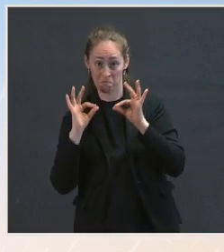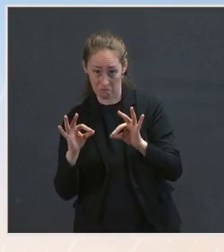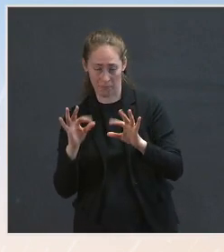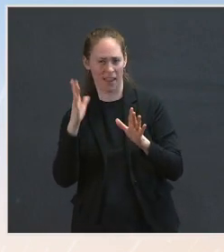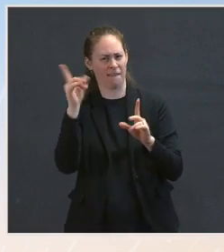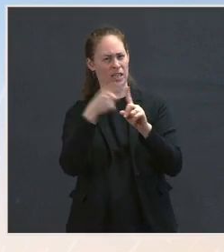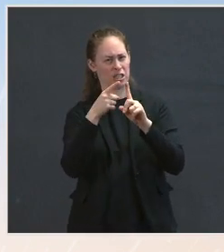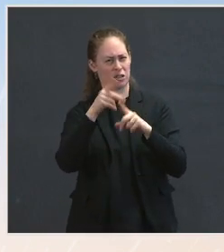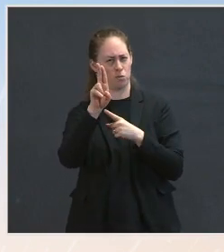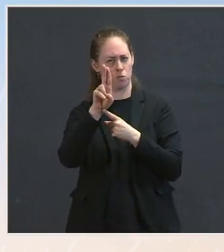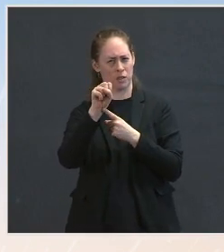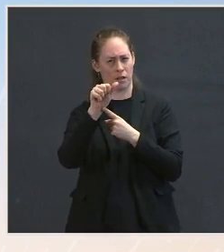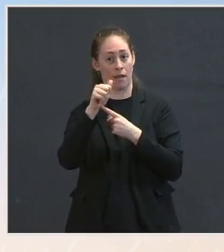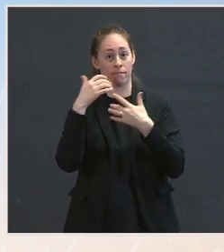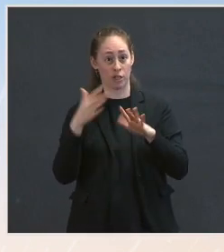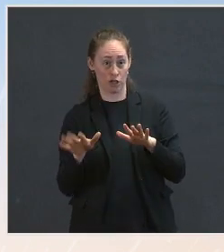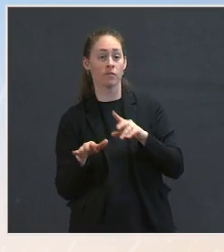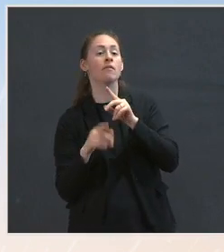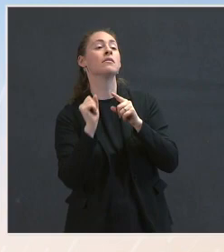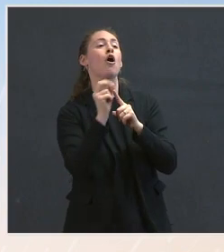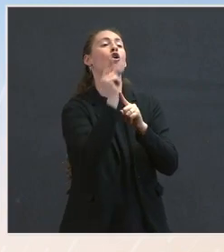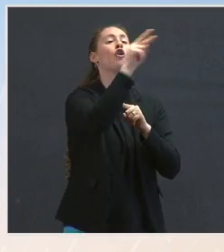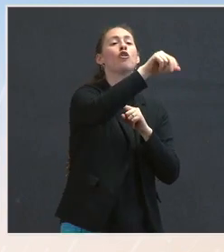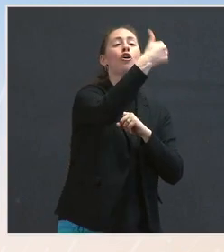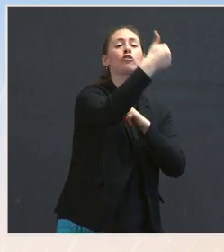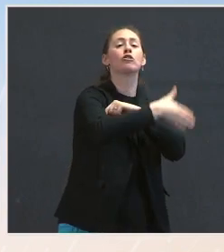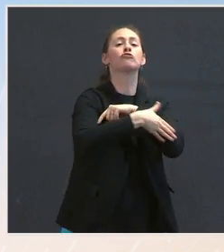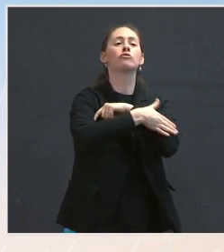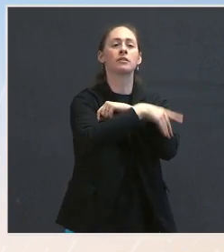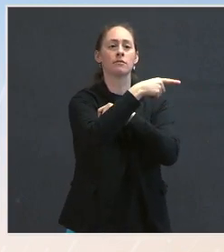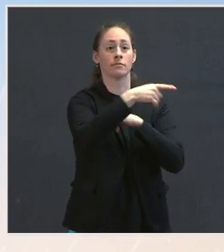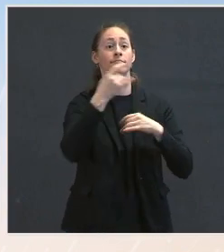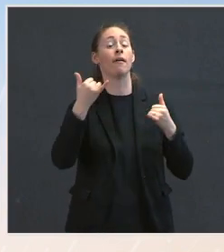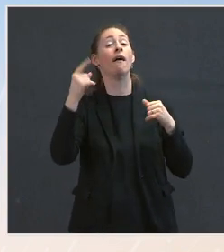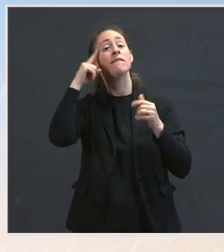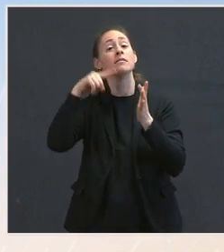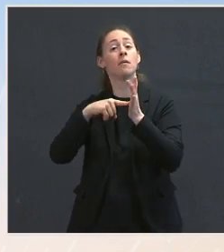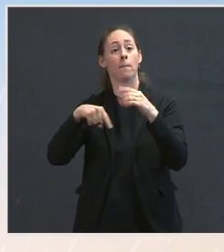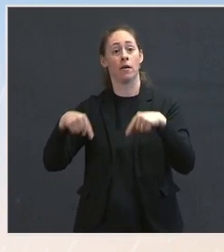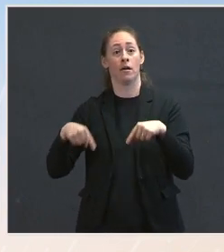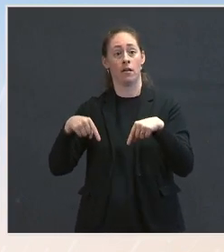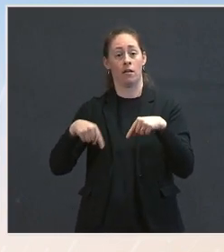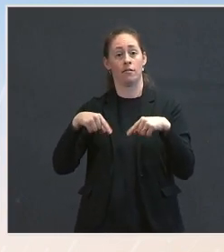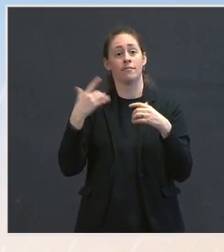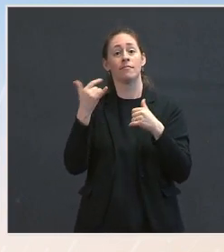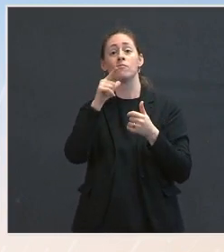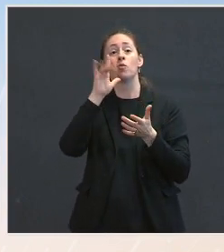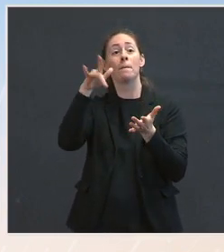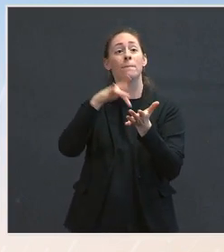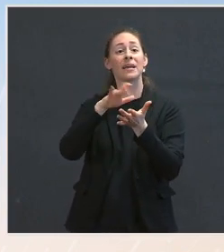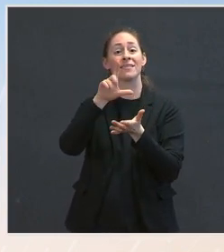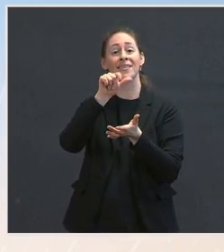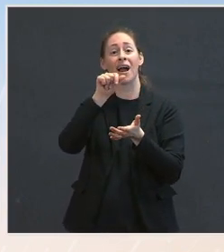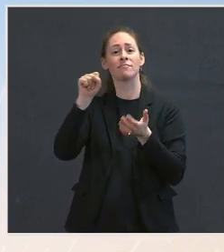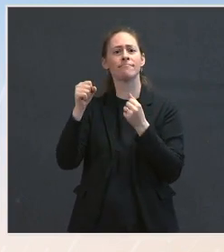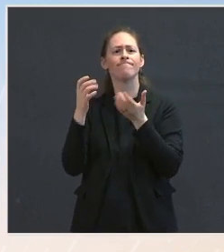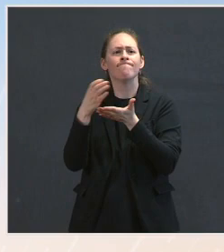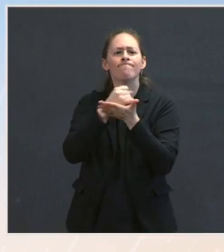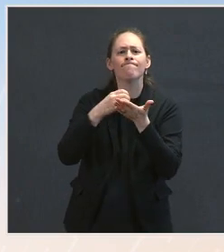to restoring the middle class and making us more competitive. So our team is still reviewing negotiations that were begun under the prior administration.